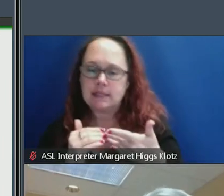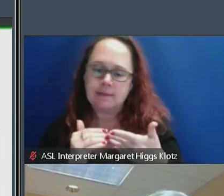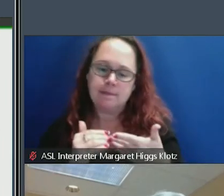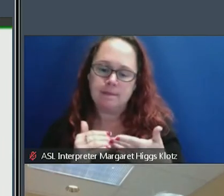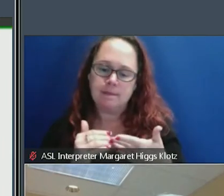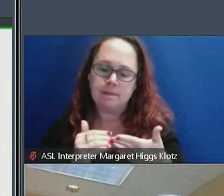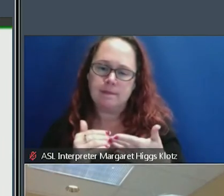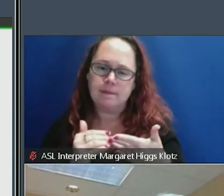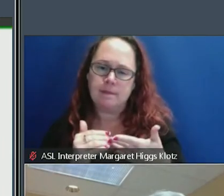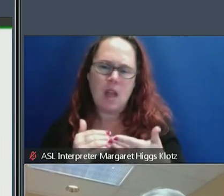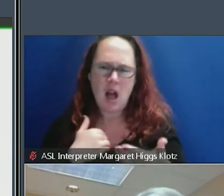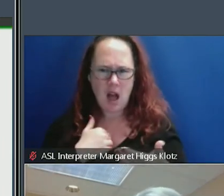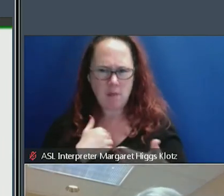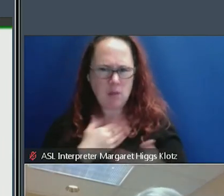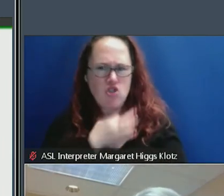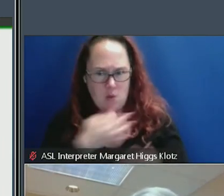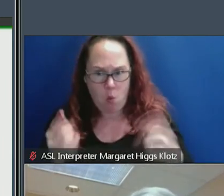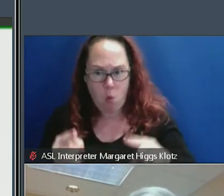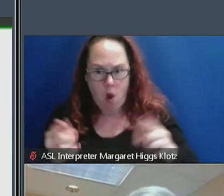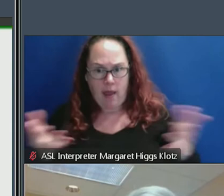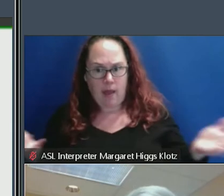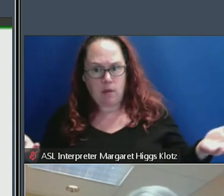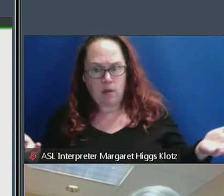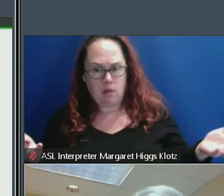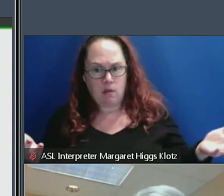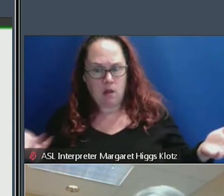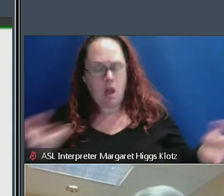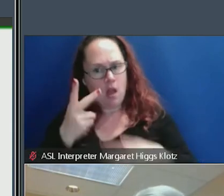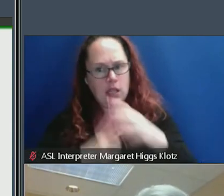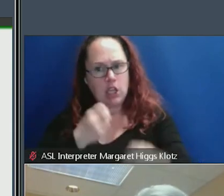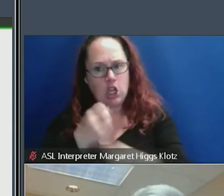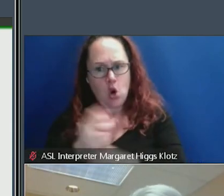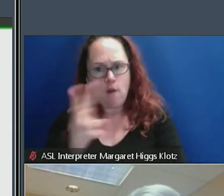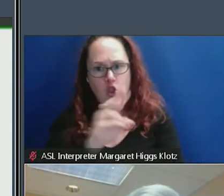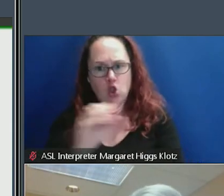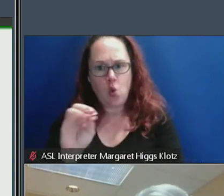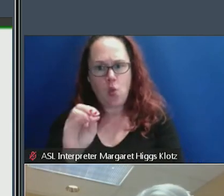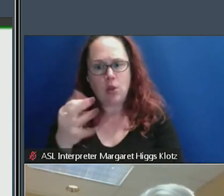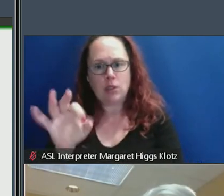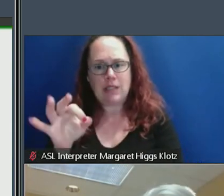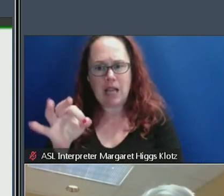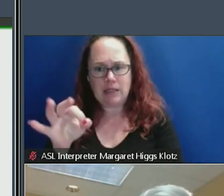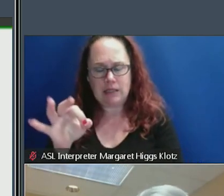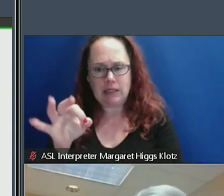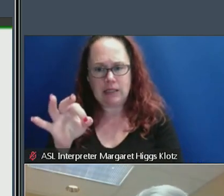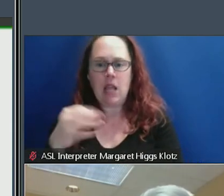What happened? Well, we knew that in the summer of 2019, there wasn't any administrative a review.